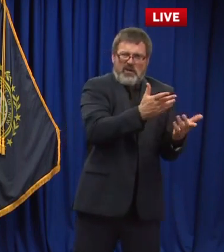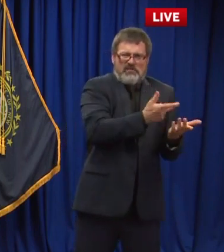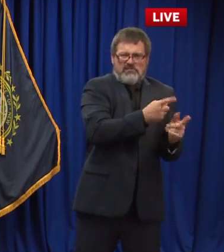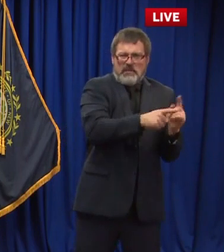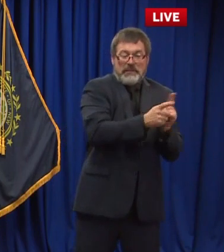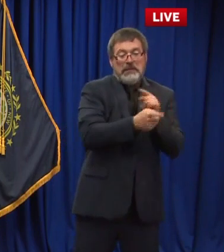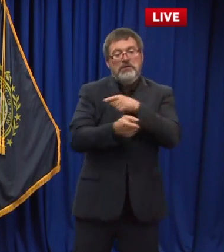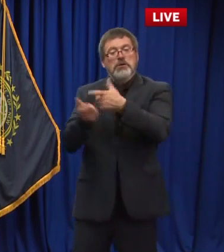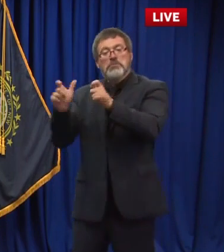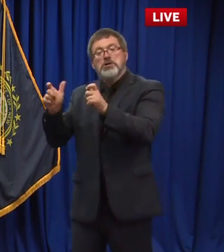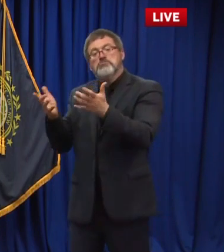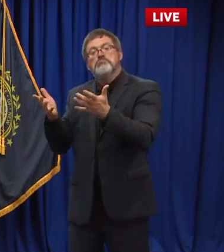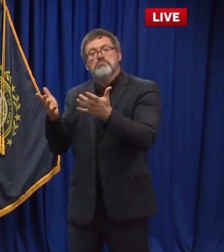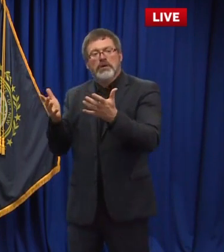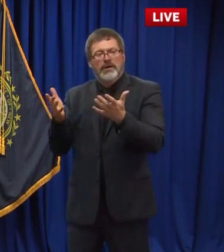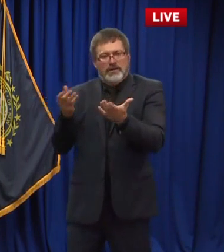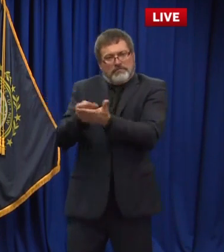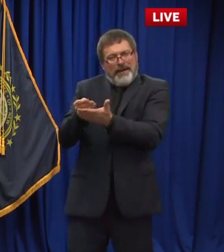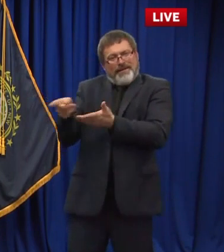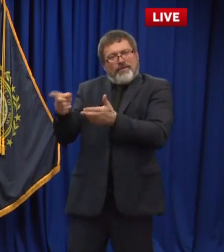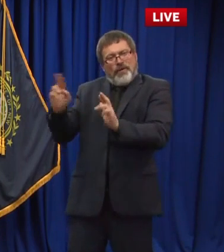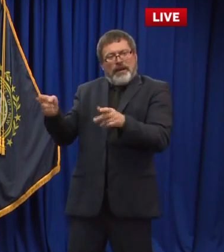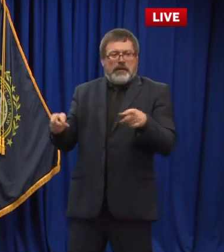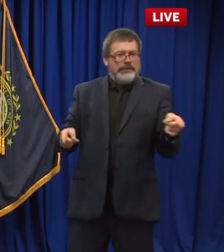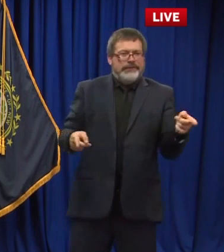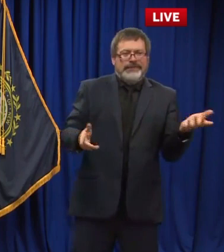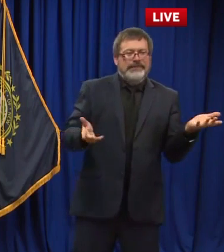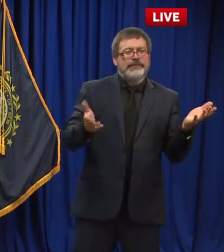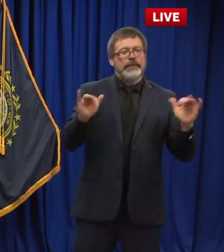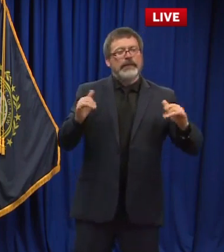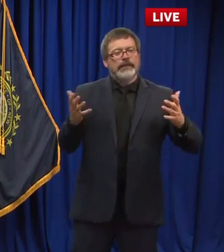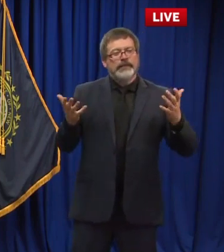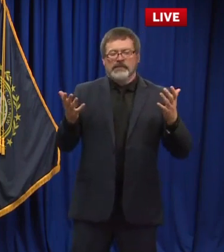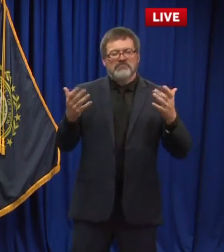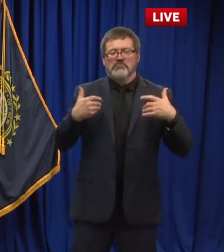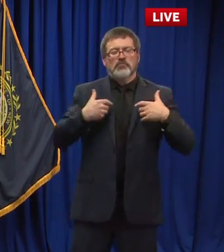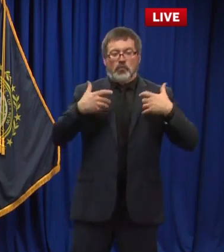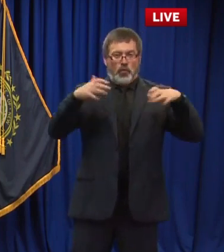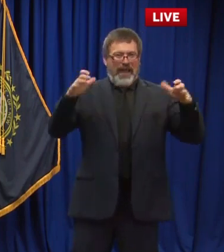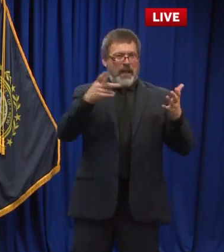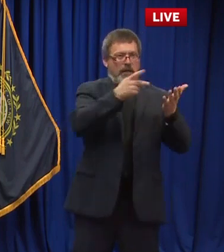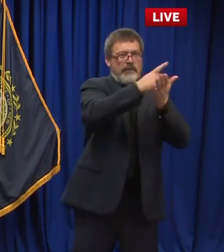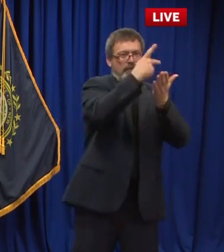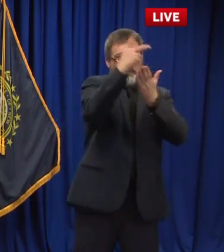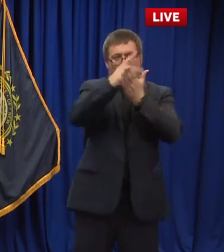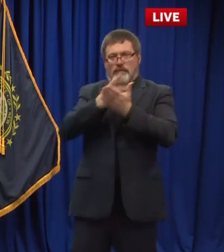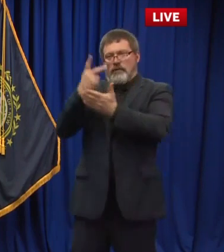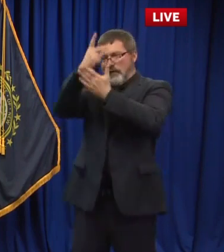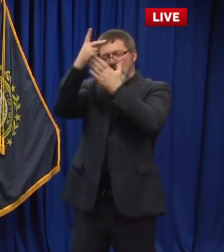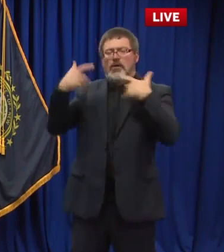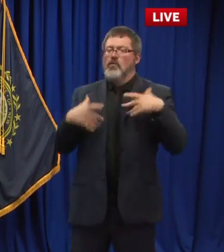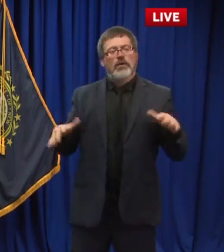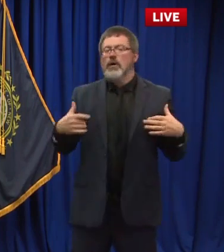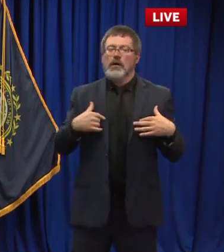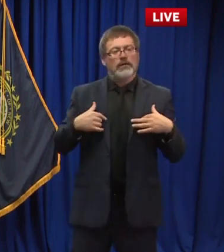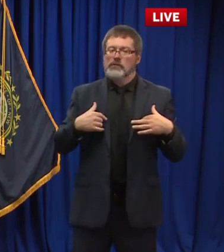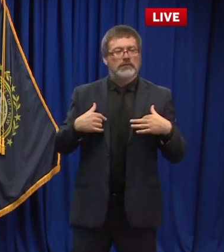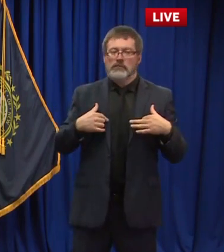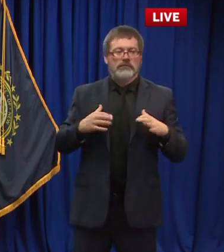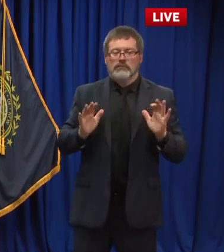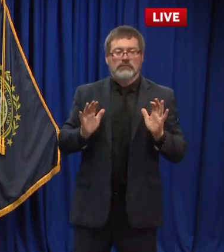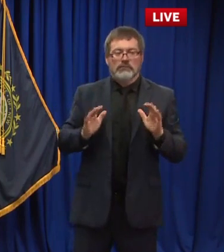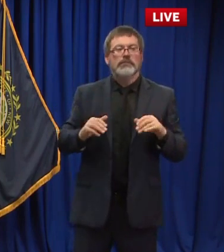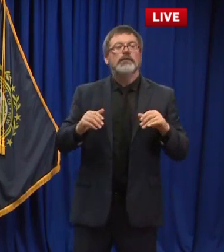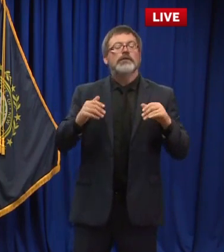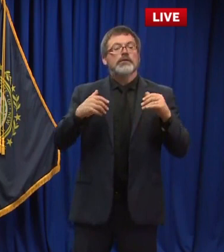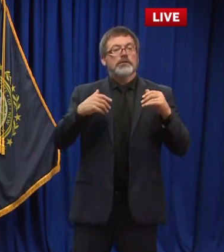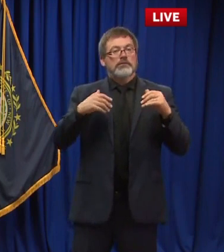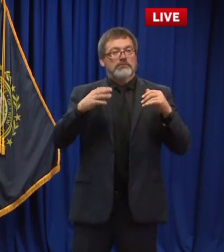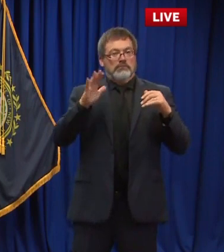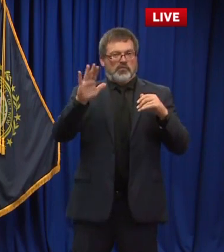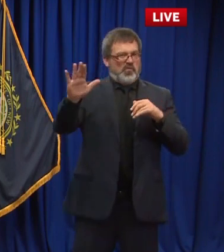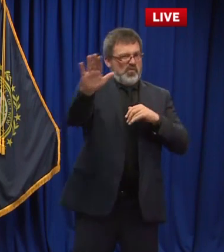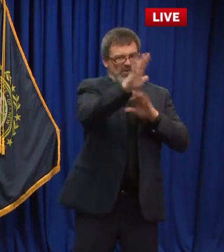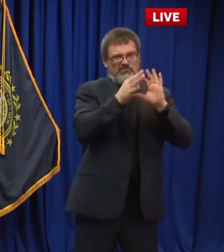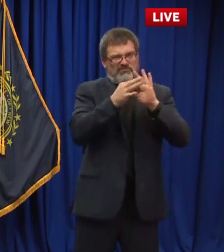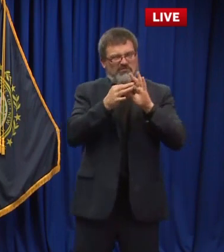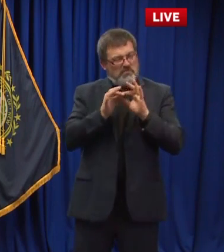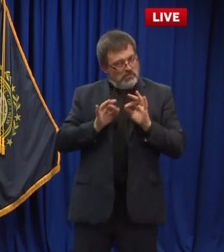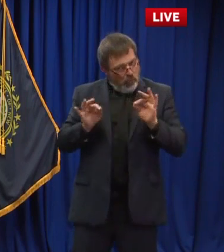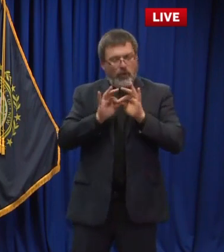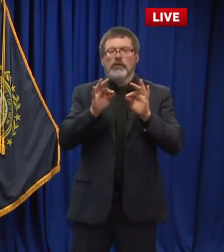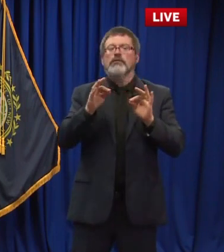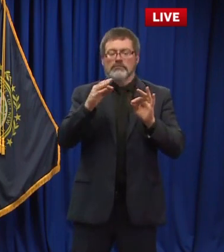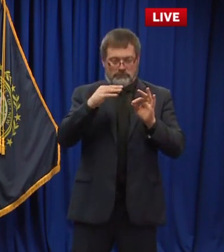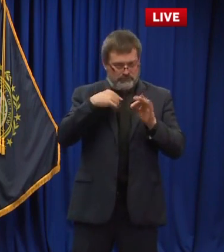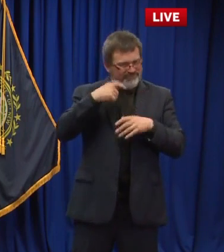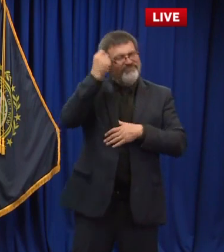IF YOU CREATE MANDATES THAT ARE TOUGH TO MEET, ULTIMATELY, I DO BELIEVE AND I THINK THE FOLKS ON THE TASK FORCE AGREE THAT YOU ARE SETTING YOURSELF UP FOR FAILURE WE HAVE TO PROVIDE SOME